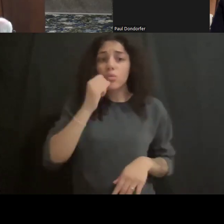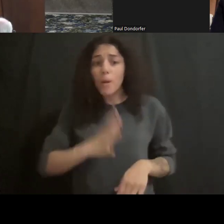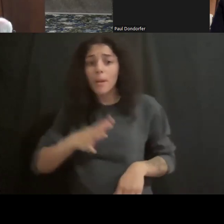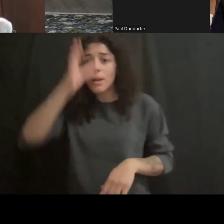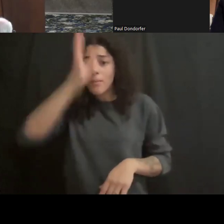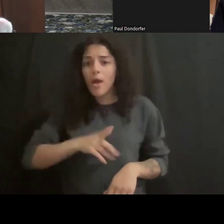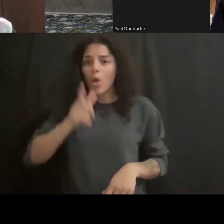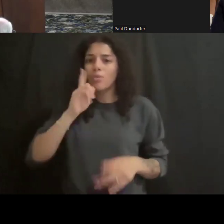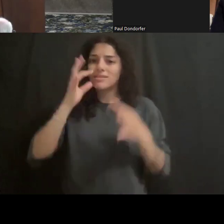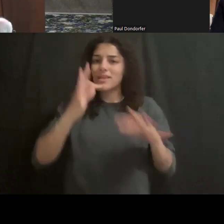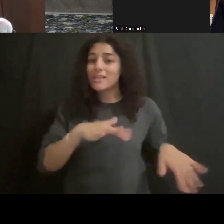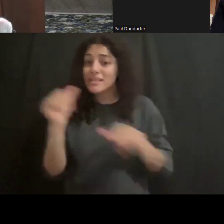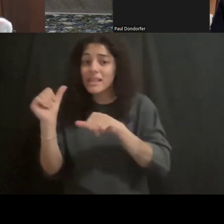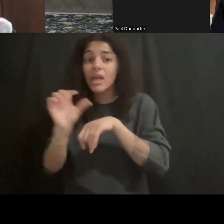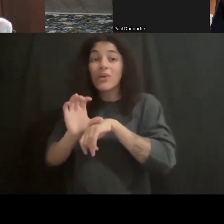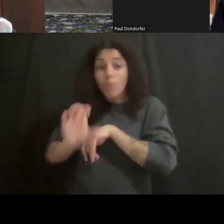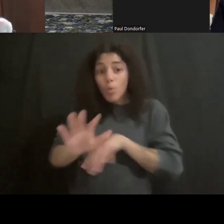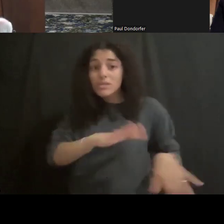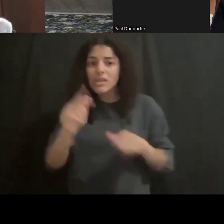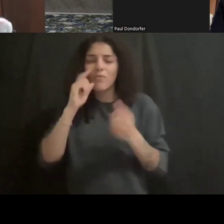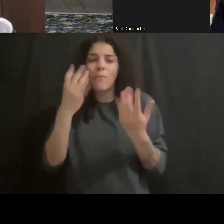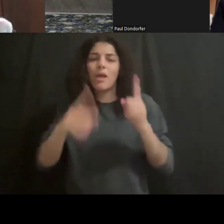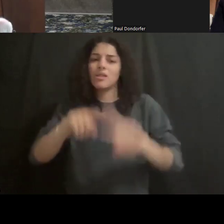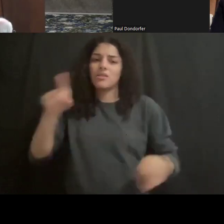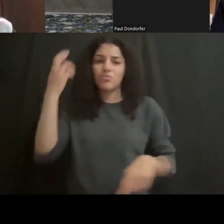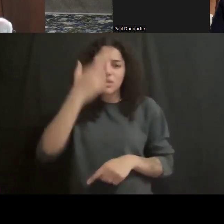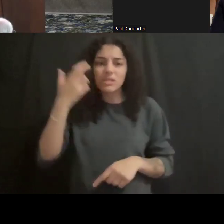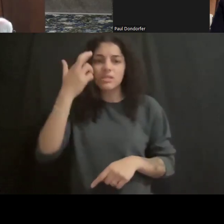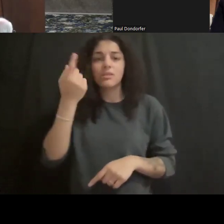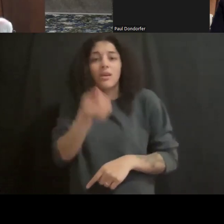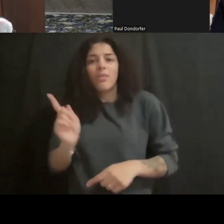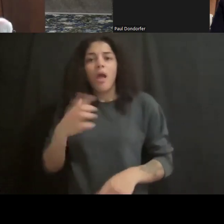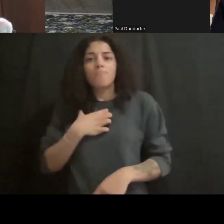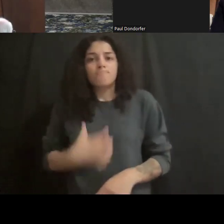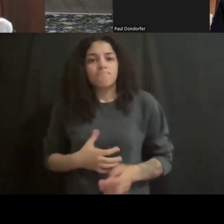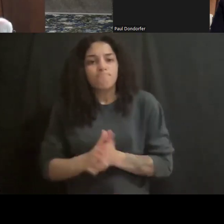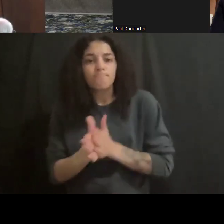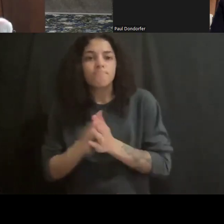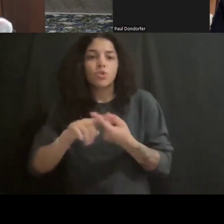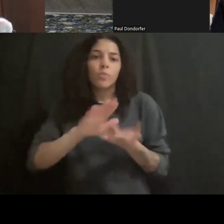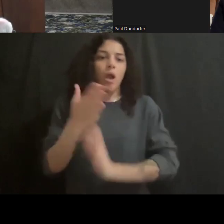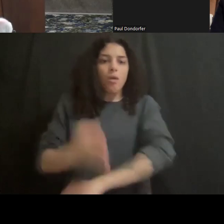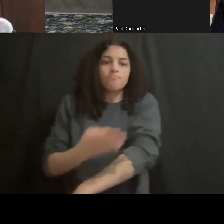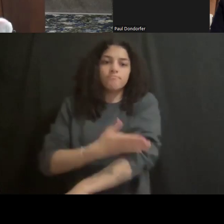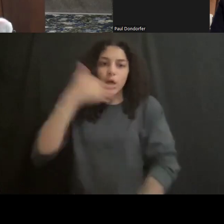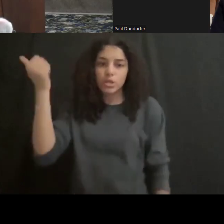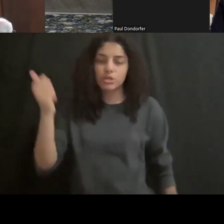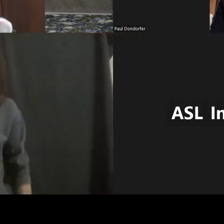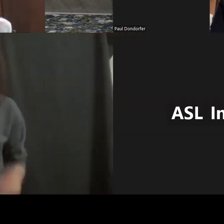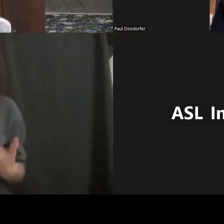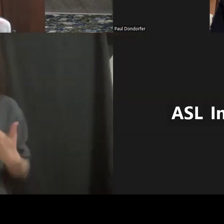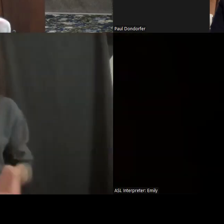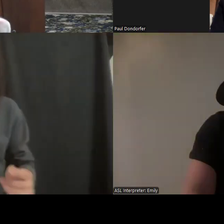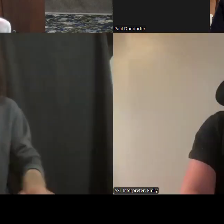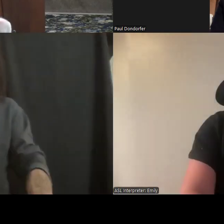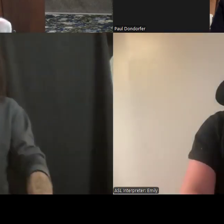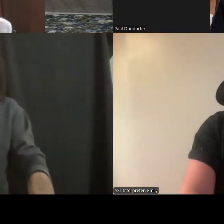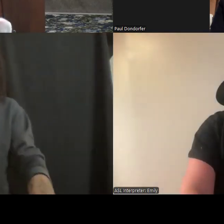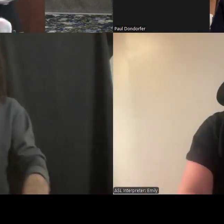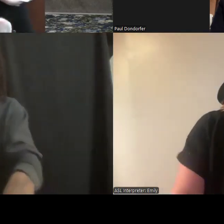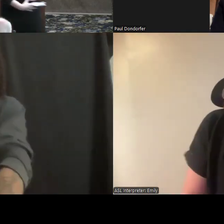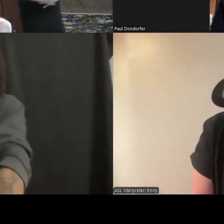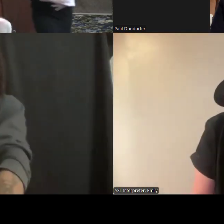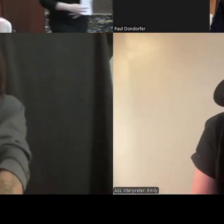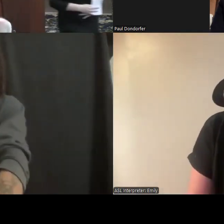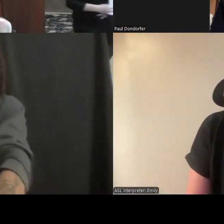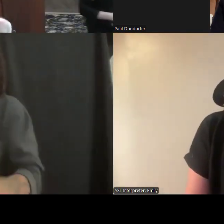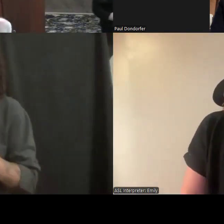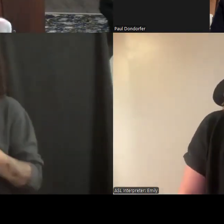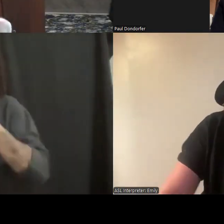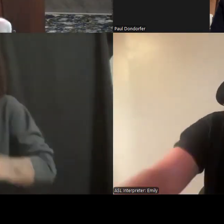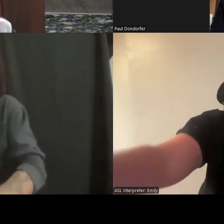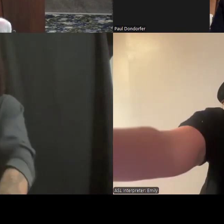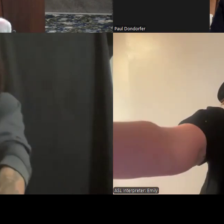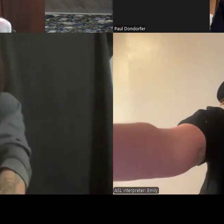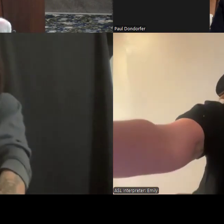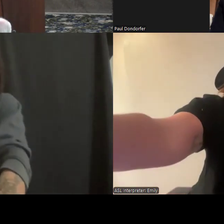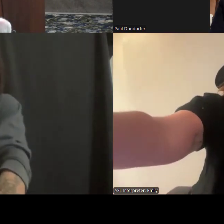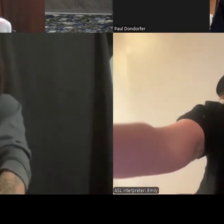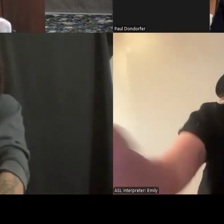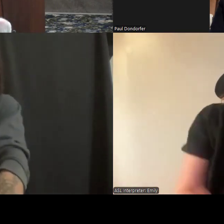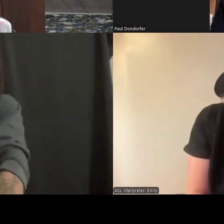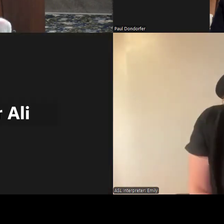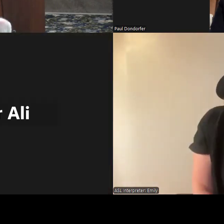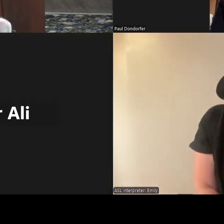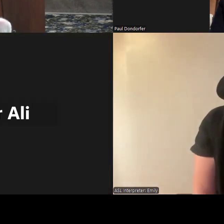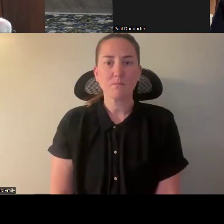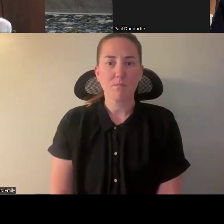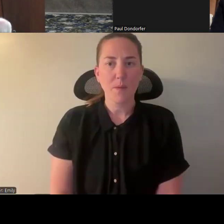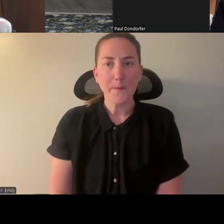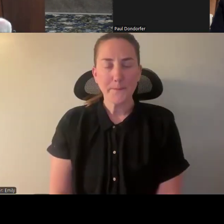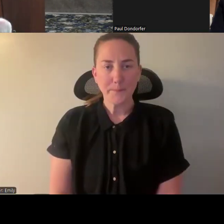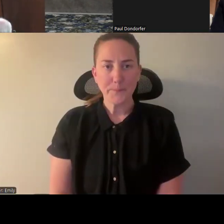who share a legitimate desire for knowing and having but above all for being more Thank you